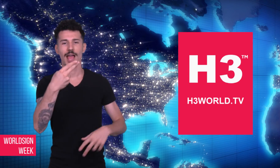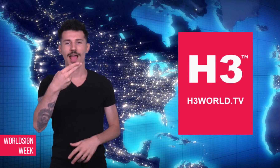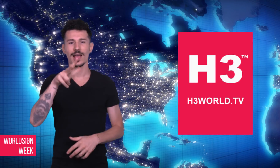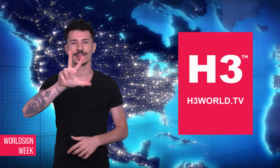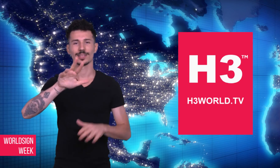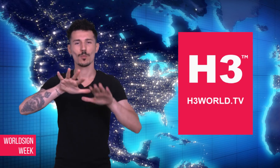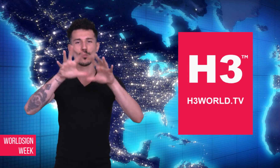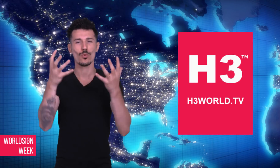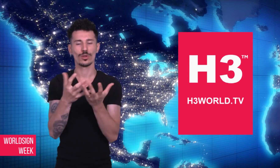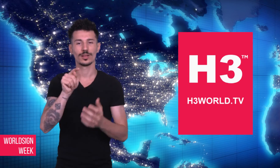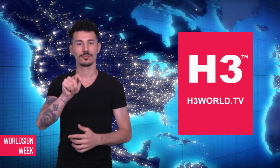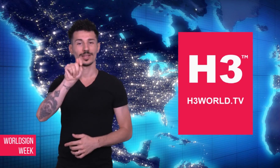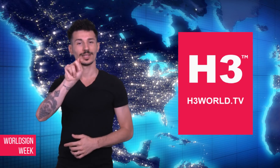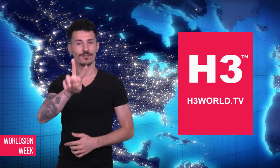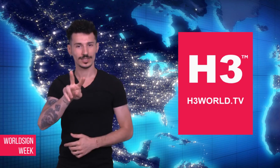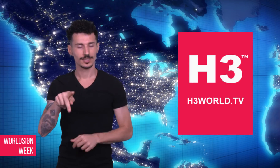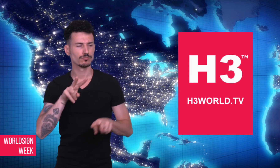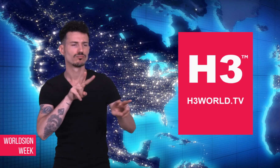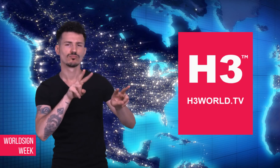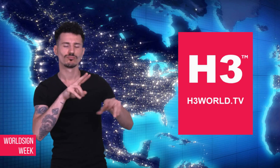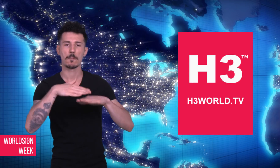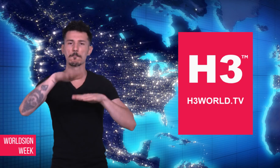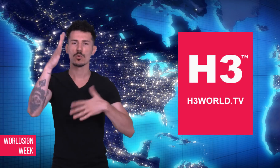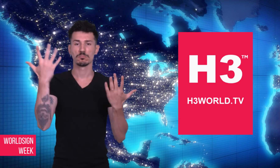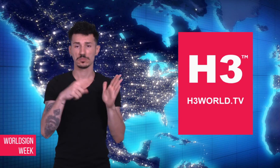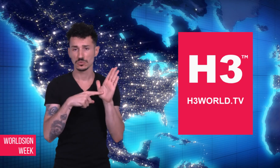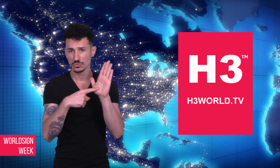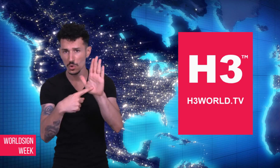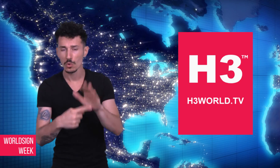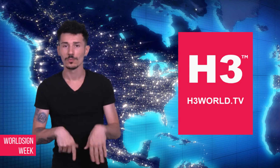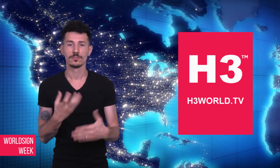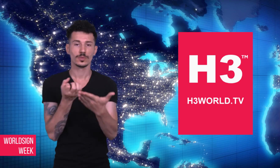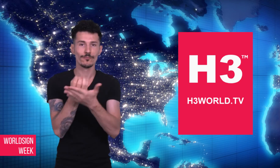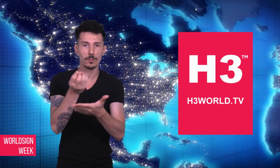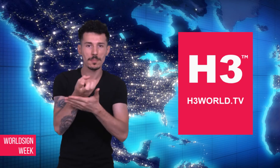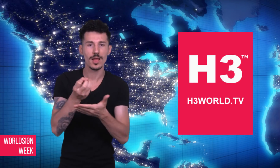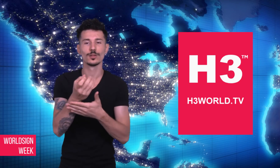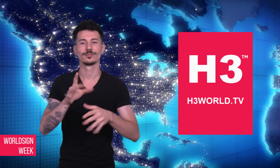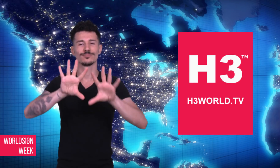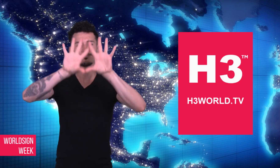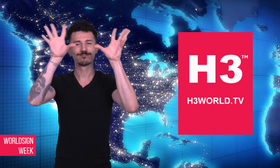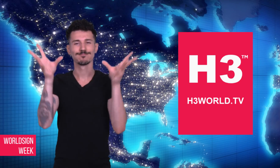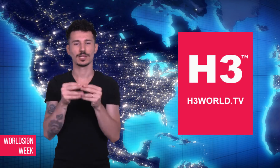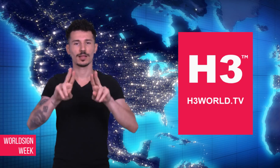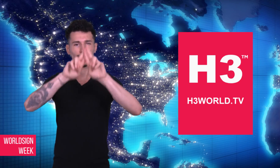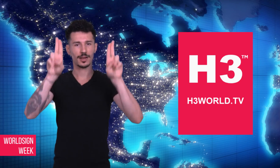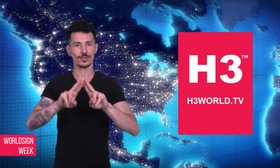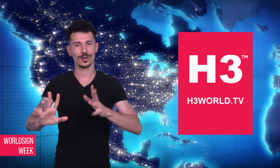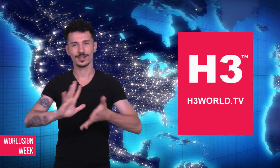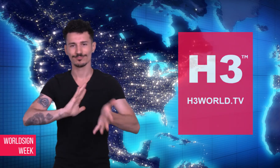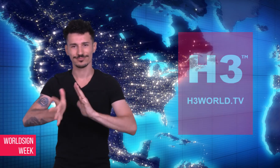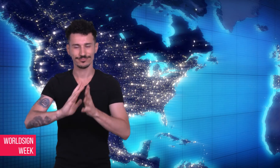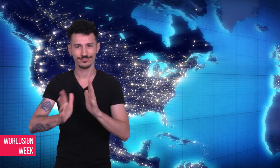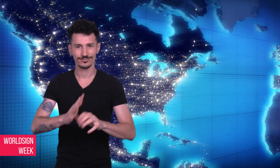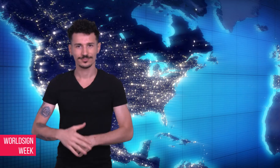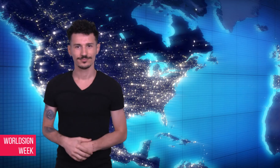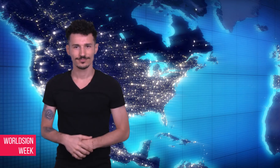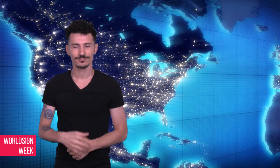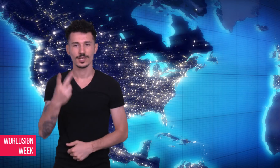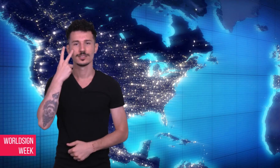visit H3WORLD.TV for more shows, all in International Sign.